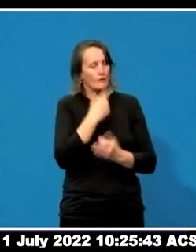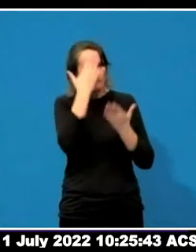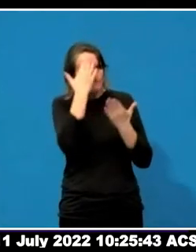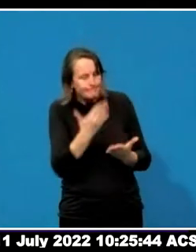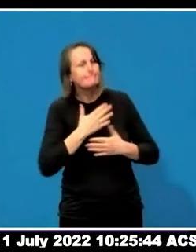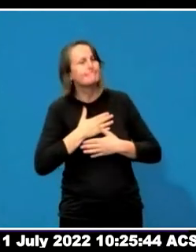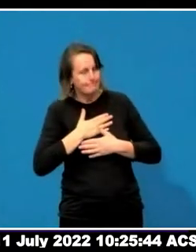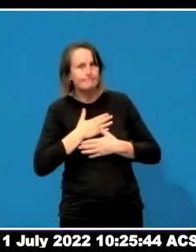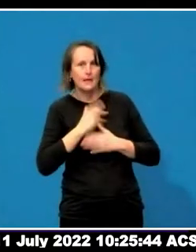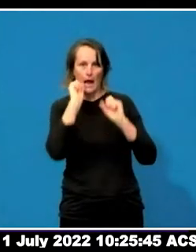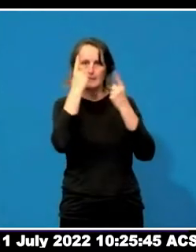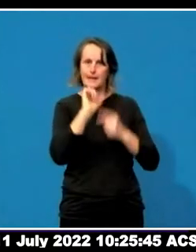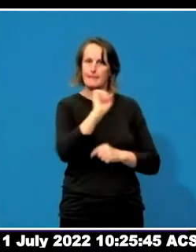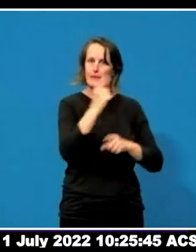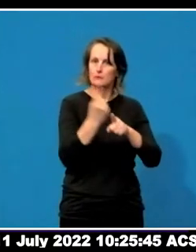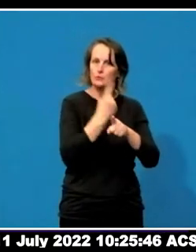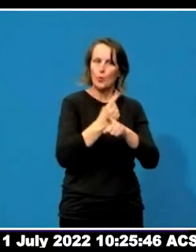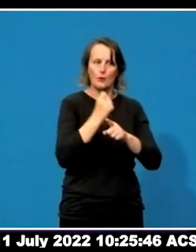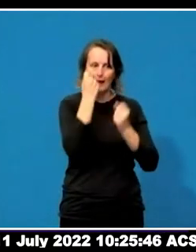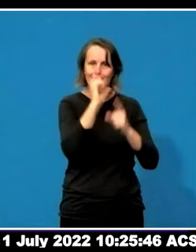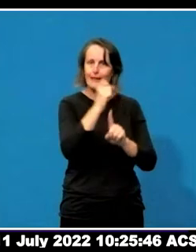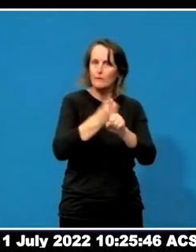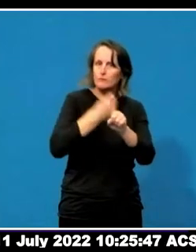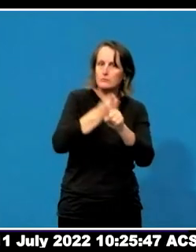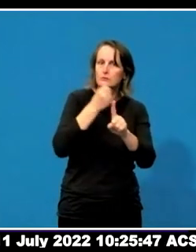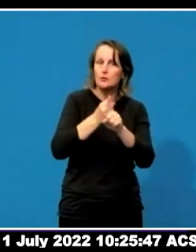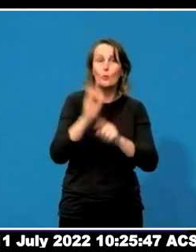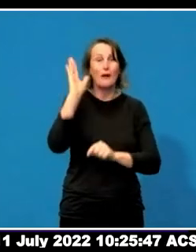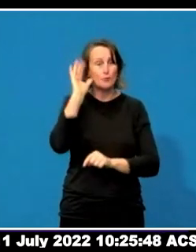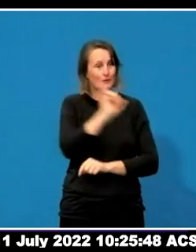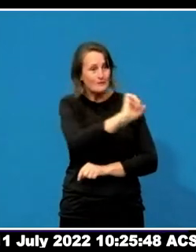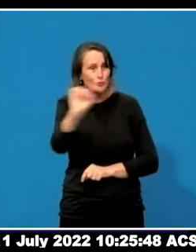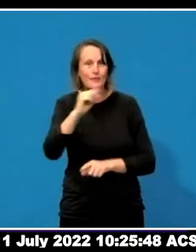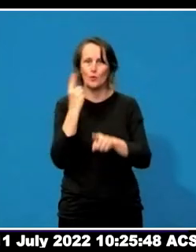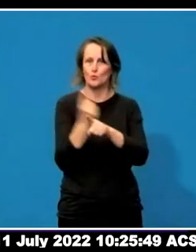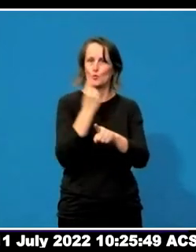people. Listening to the voices of First Nations people with disability and their